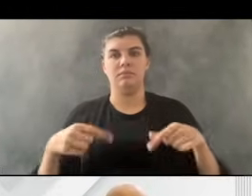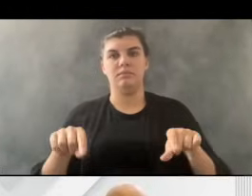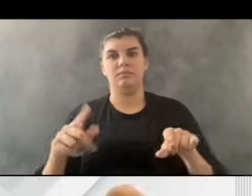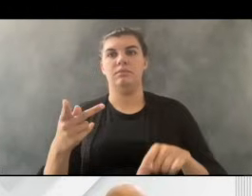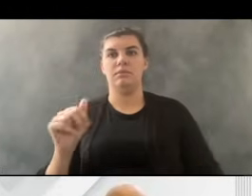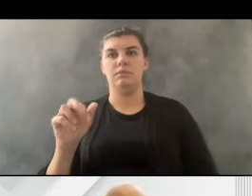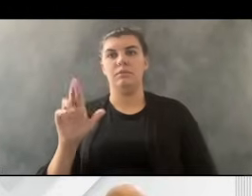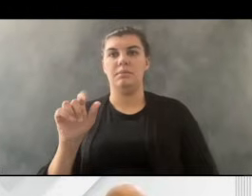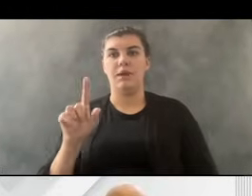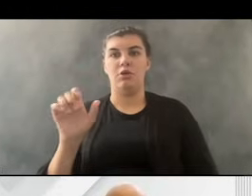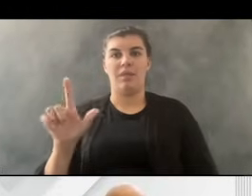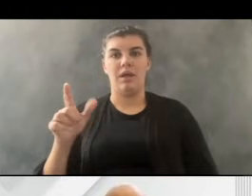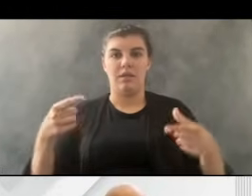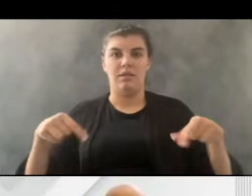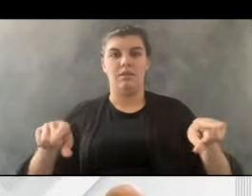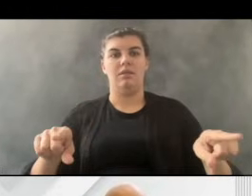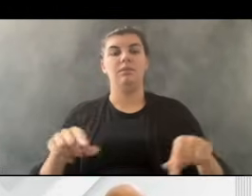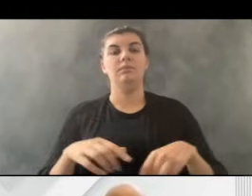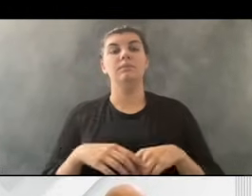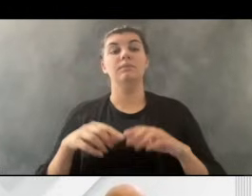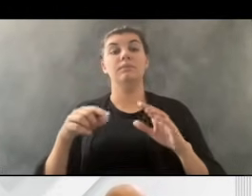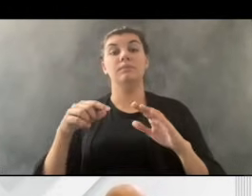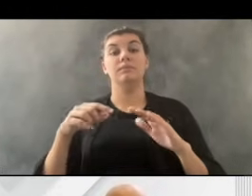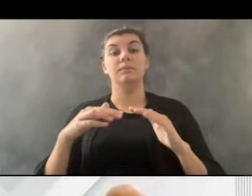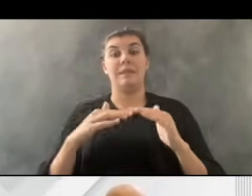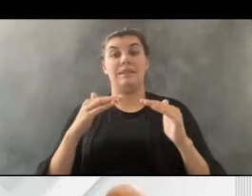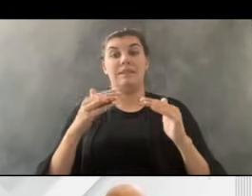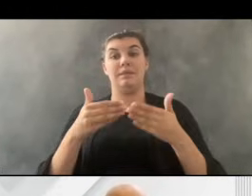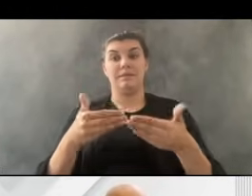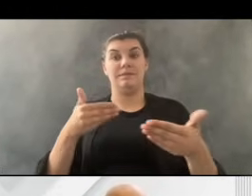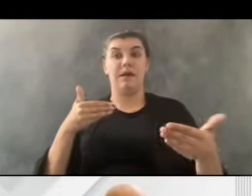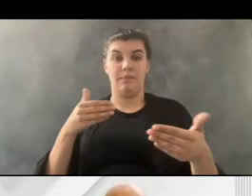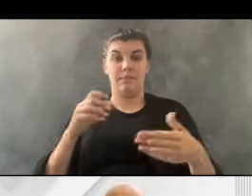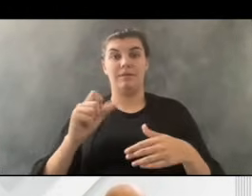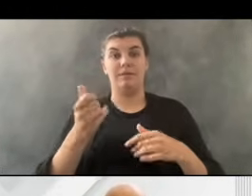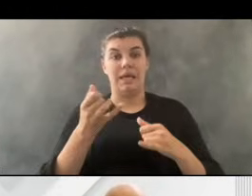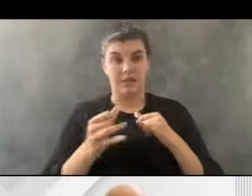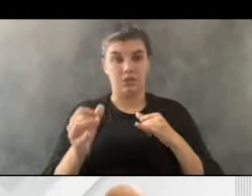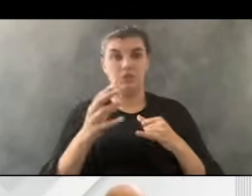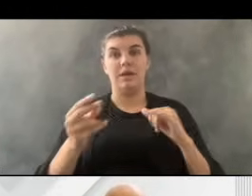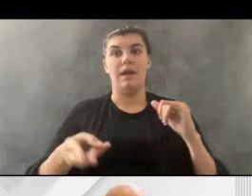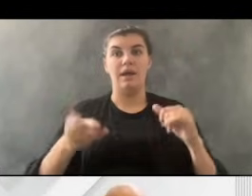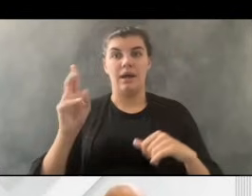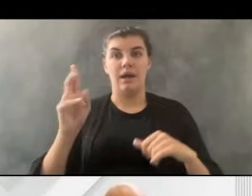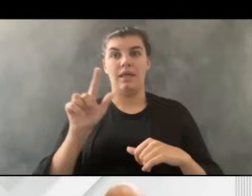The depth of the obstruction, 10 inches max and the height of the obstruction is 34 inches maximum.